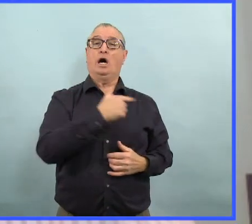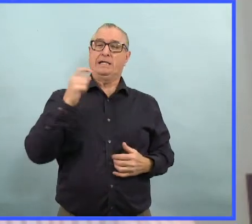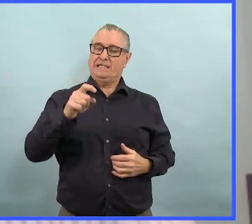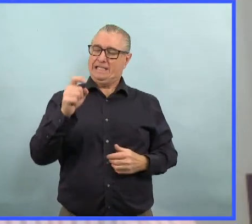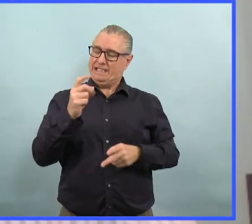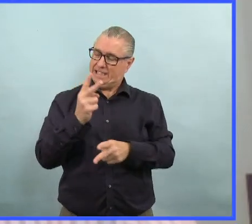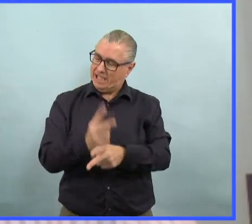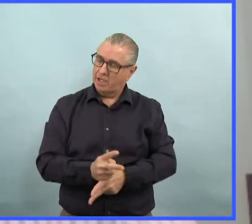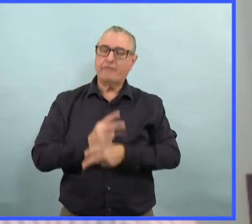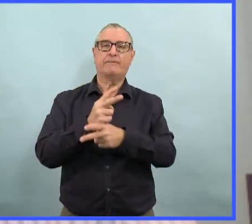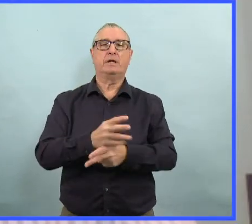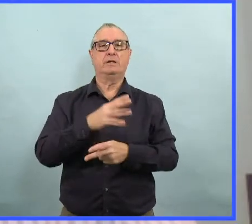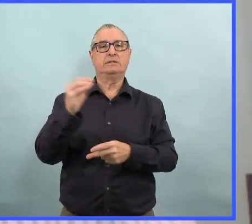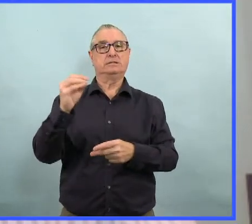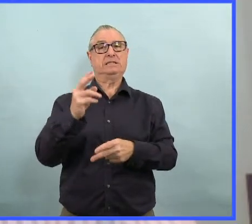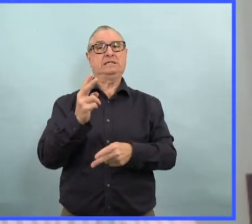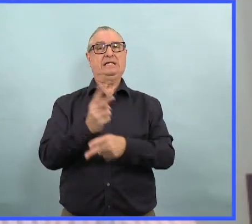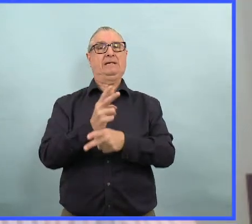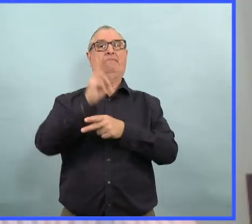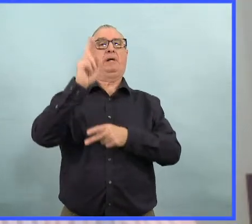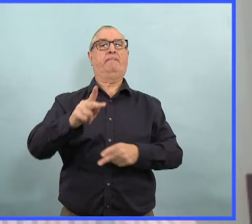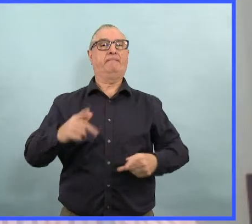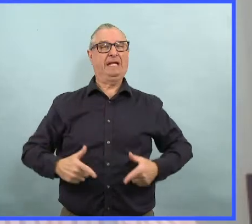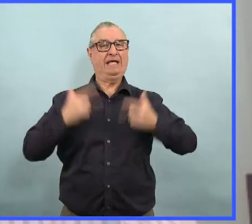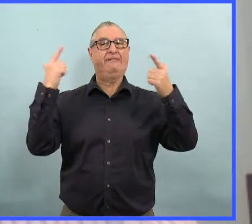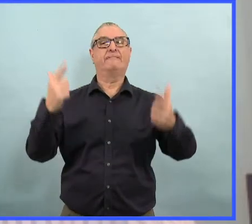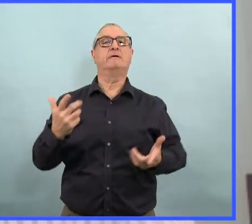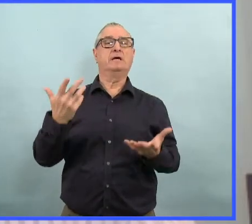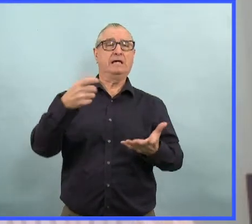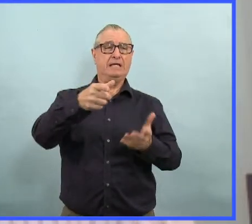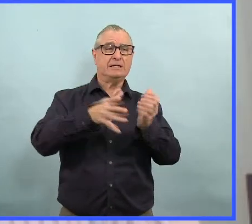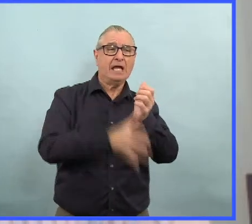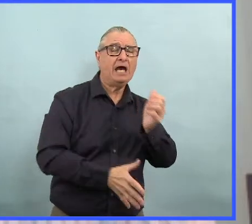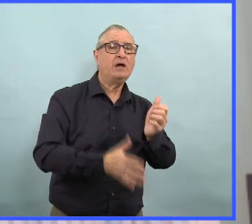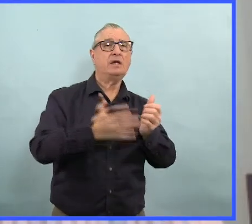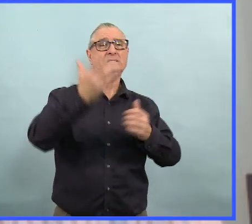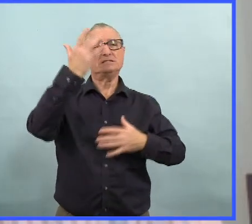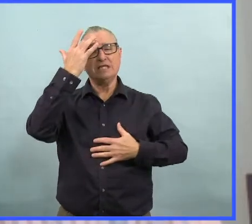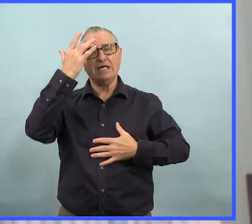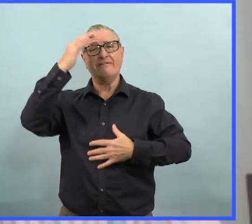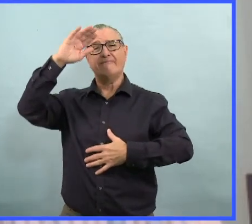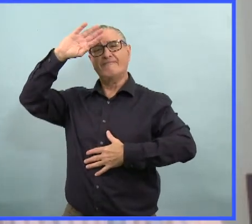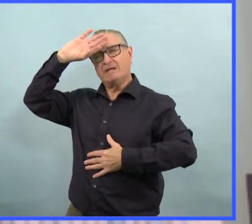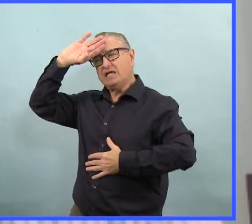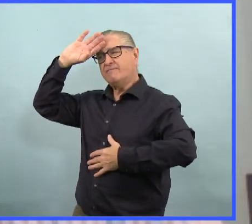of this but we still have a lot of work to do to help mitigate the the effects of this virus